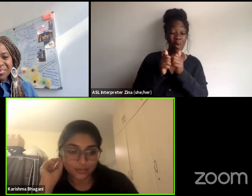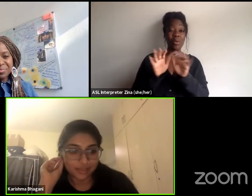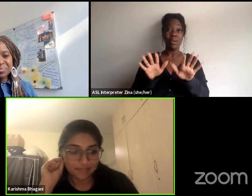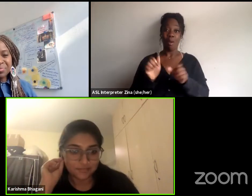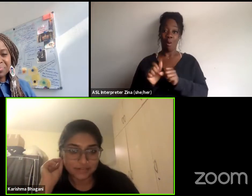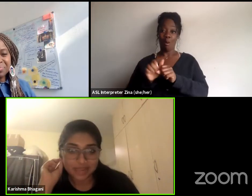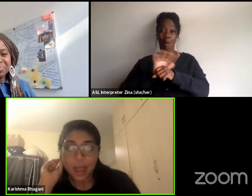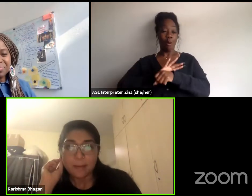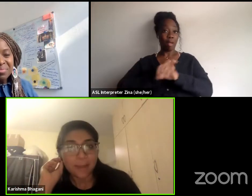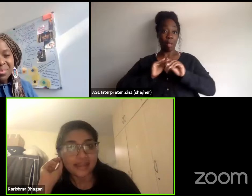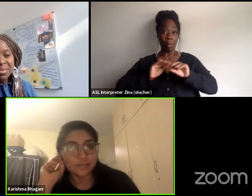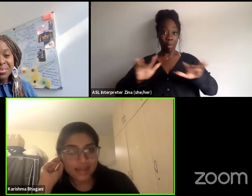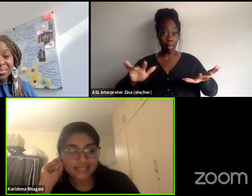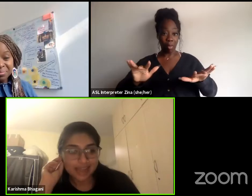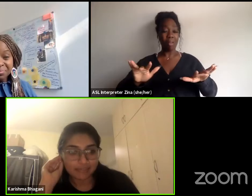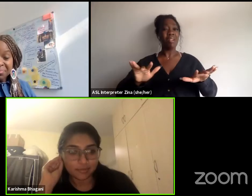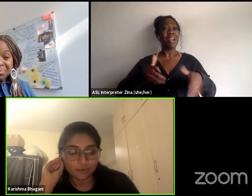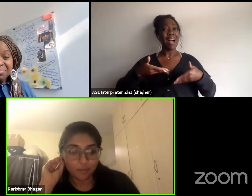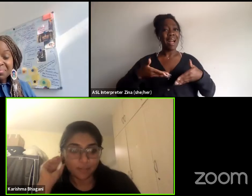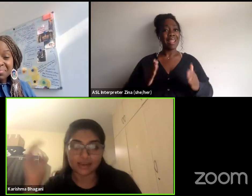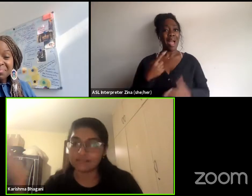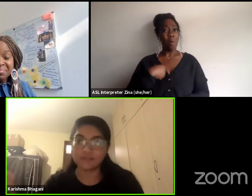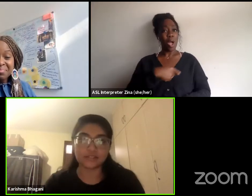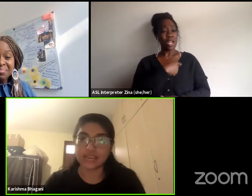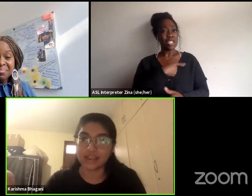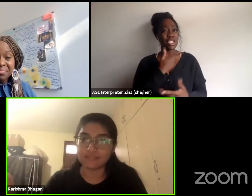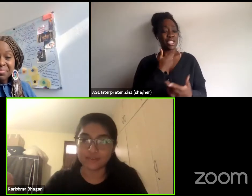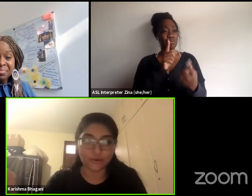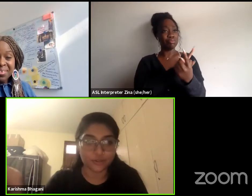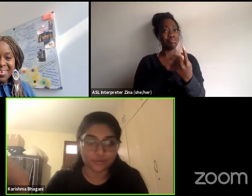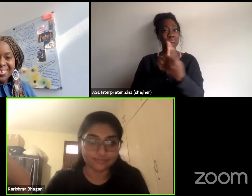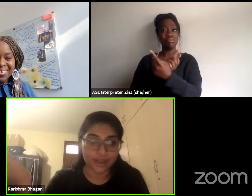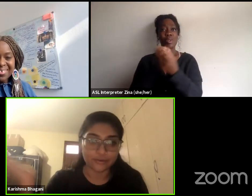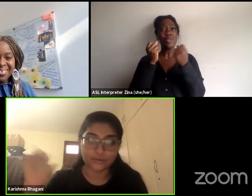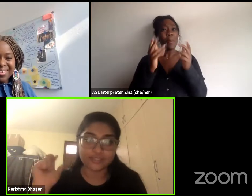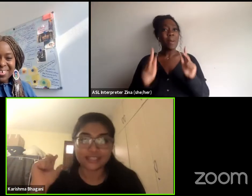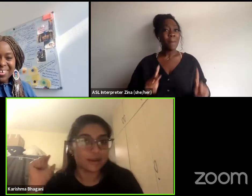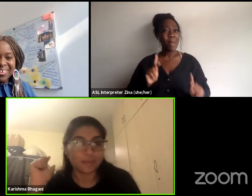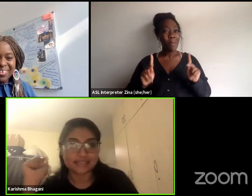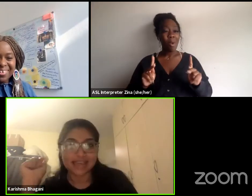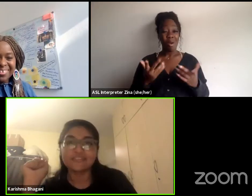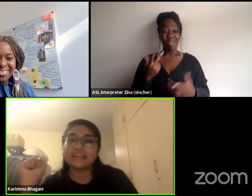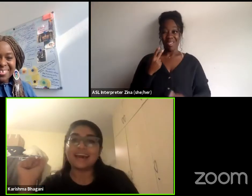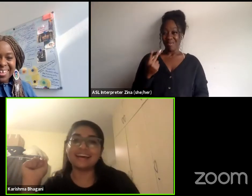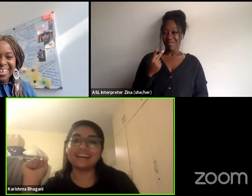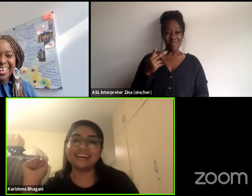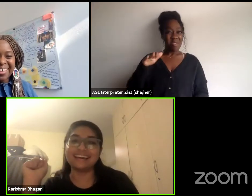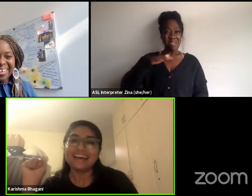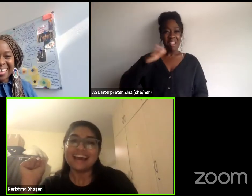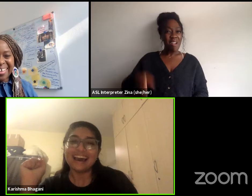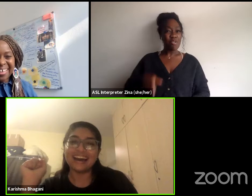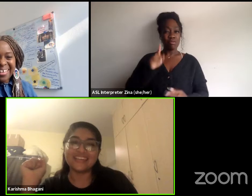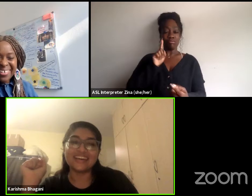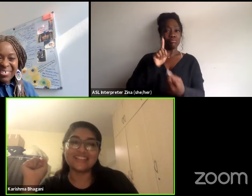So we haven't really met in-person ever before but it feels like I've known you, I don't know since my first life,